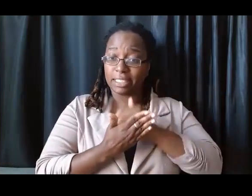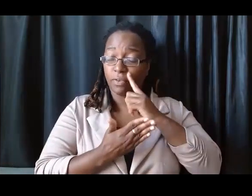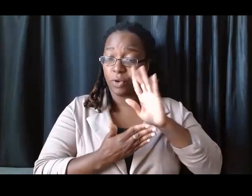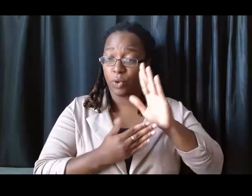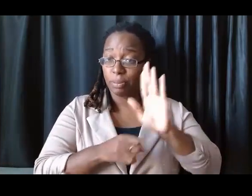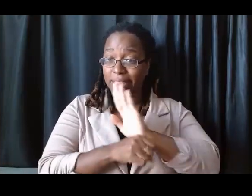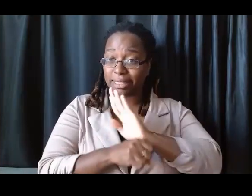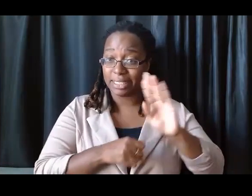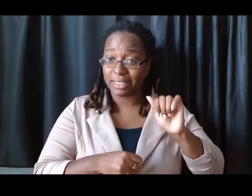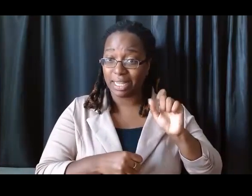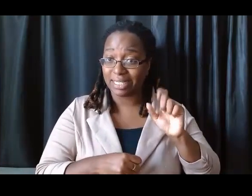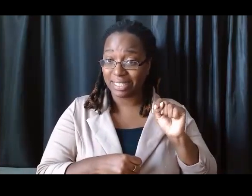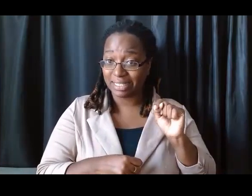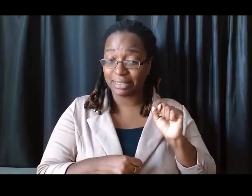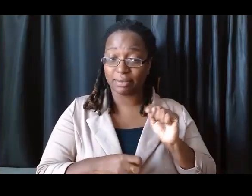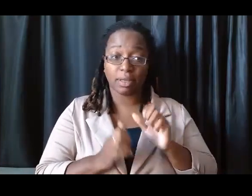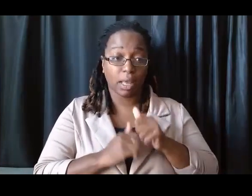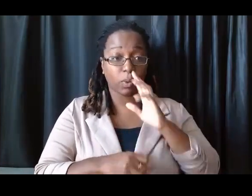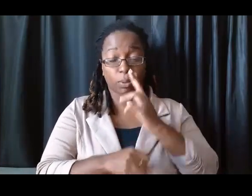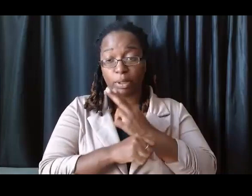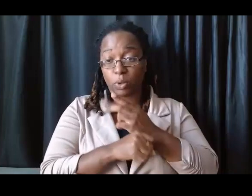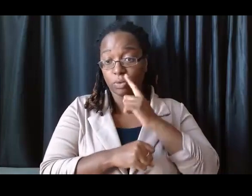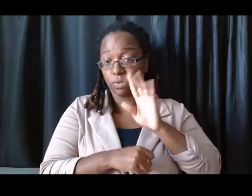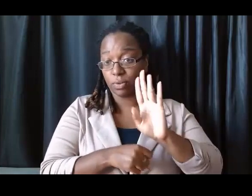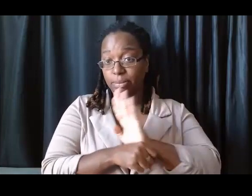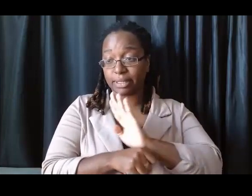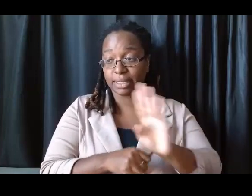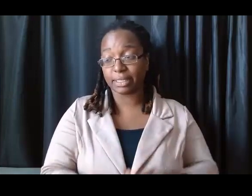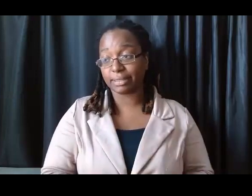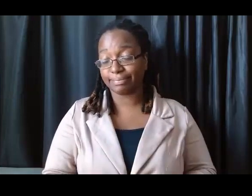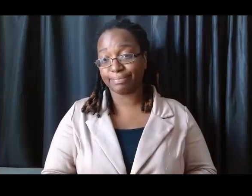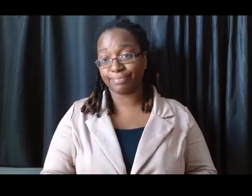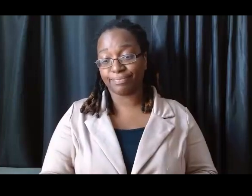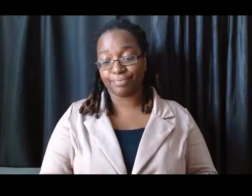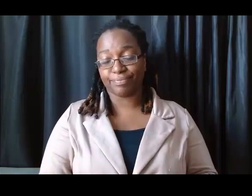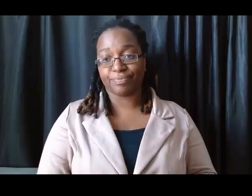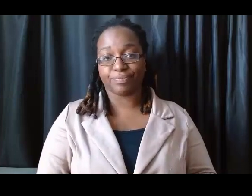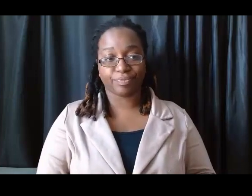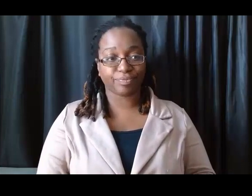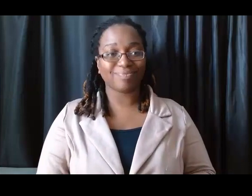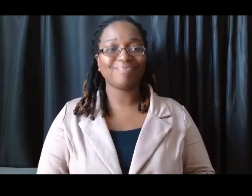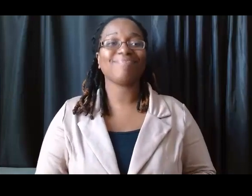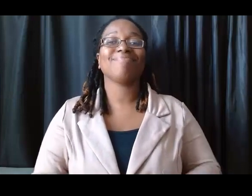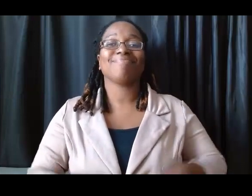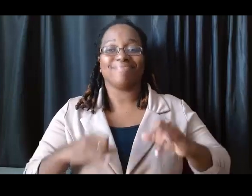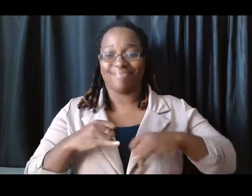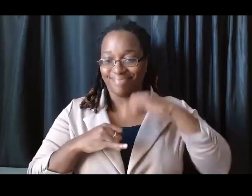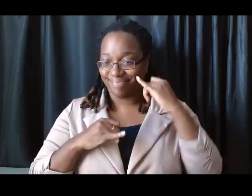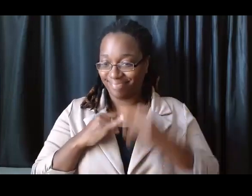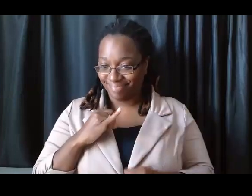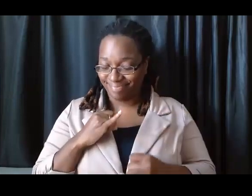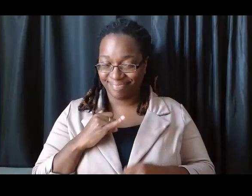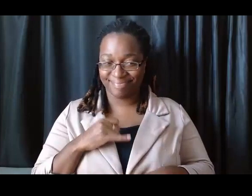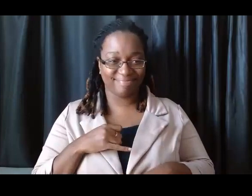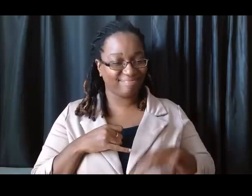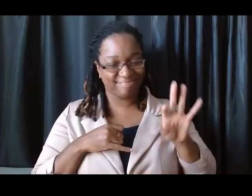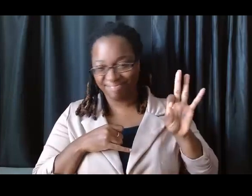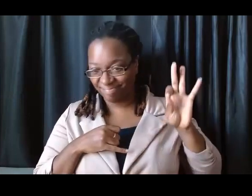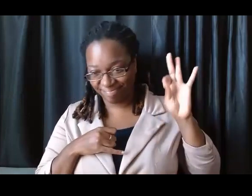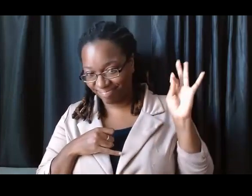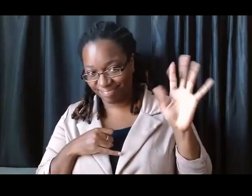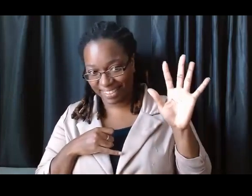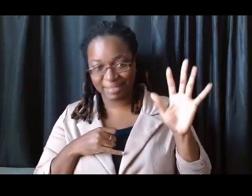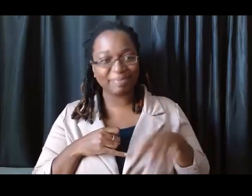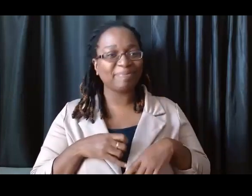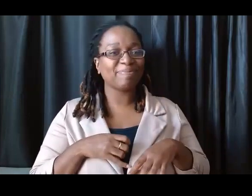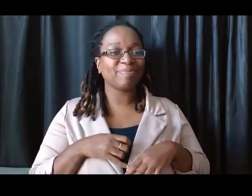and how they're being used on your business. And lastly, the final tip is to then do a business